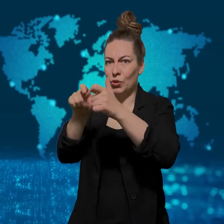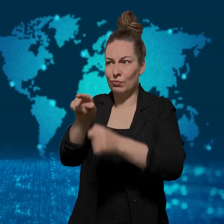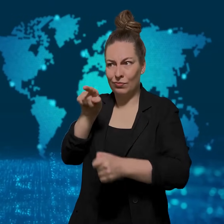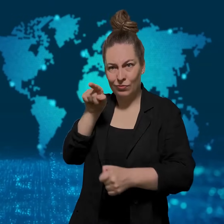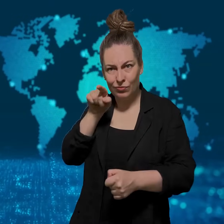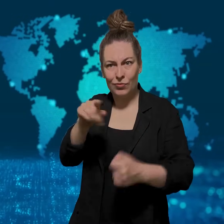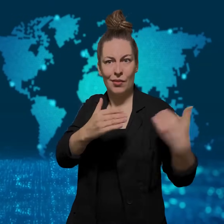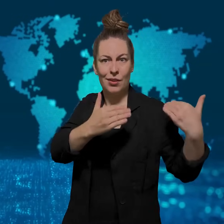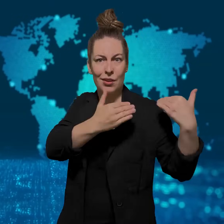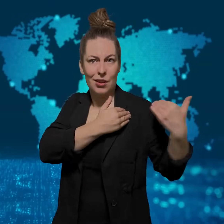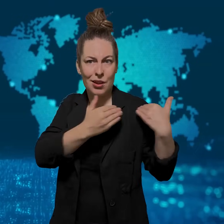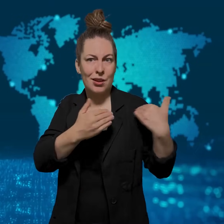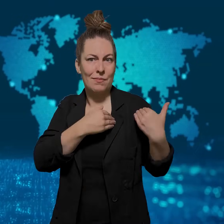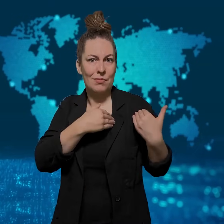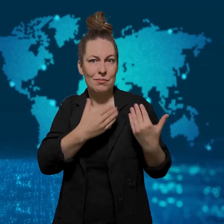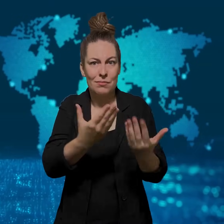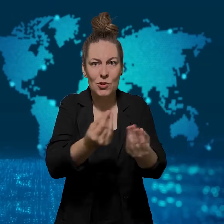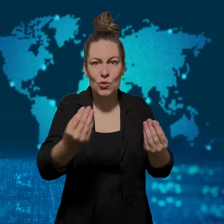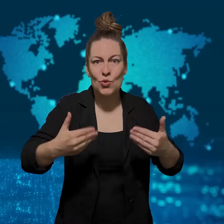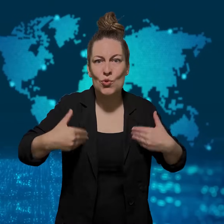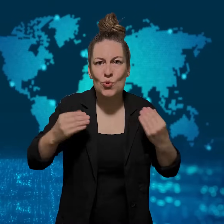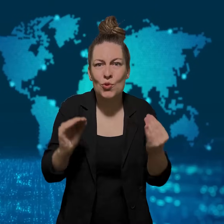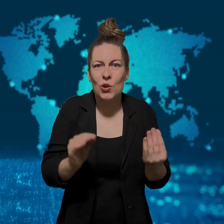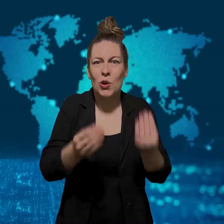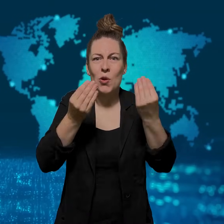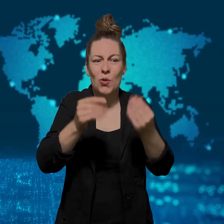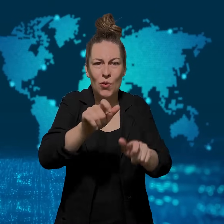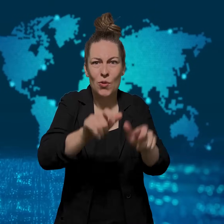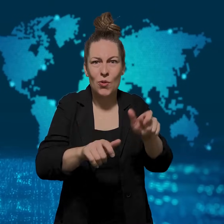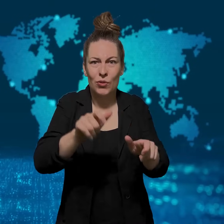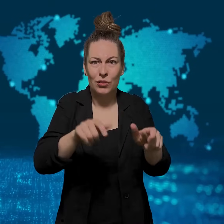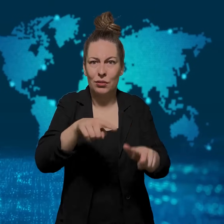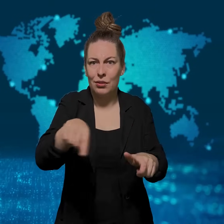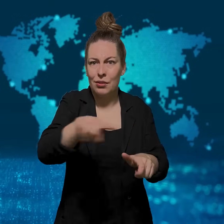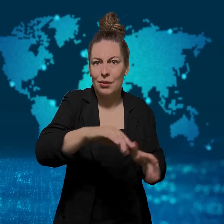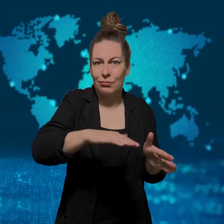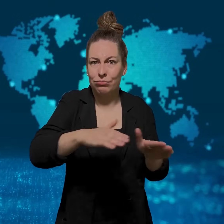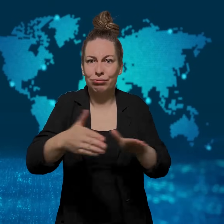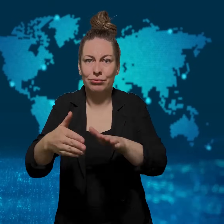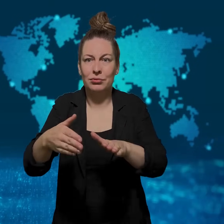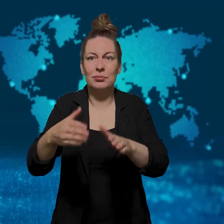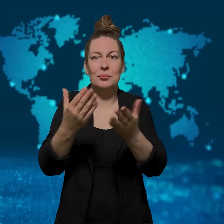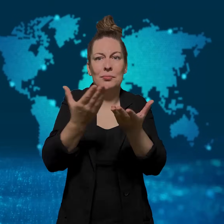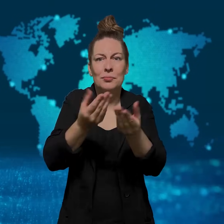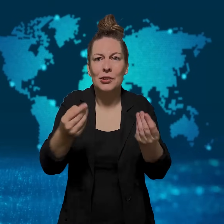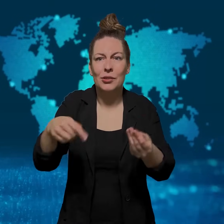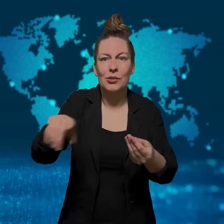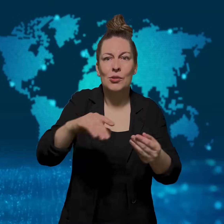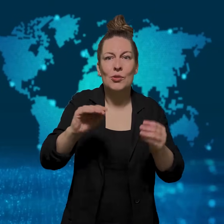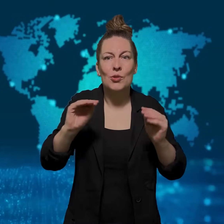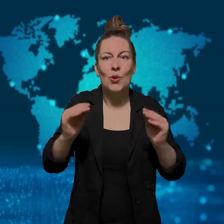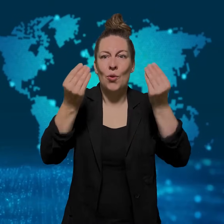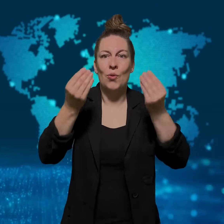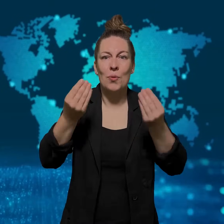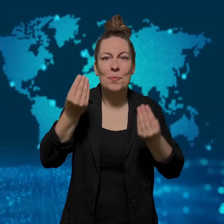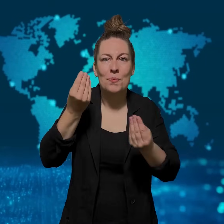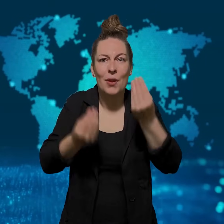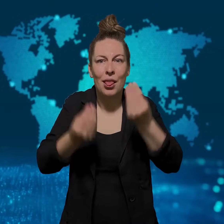in the attack, the maker of the "Call of Duty" video game, and Meta.